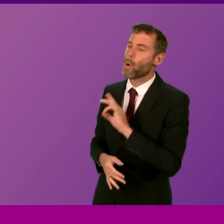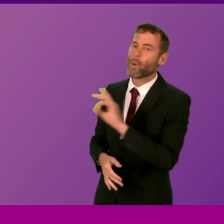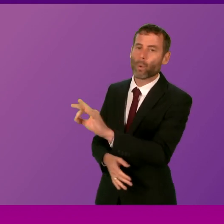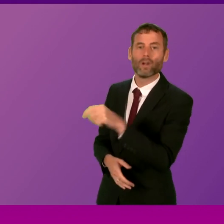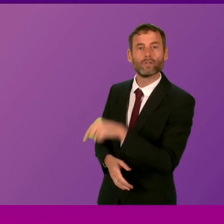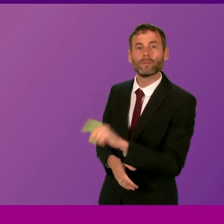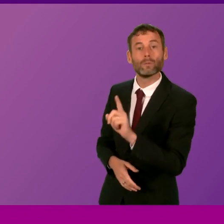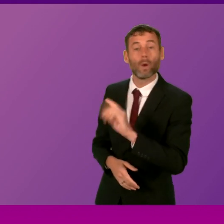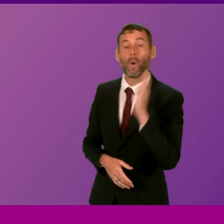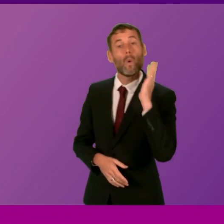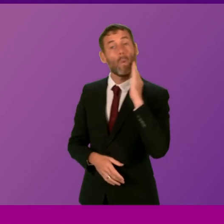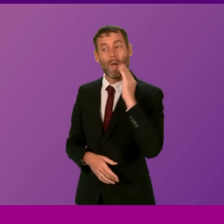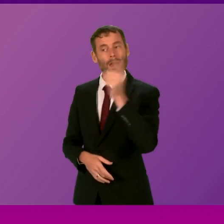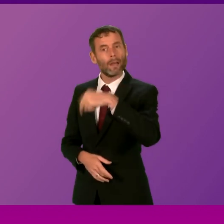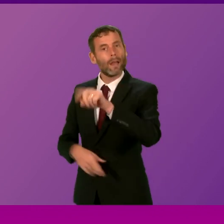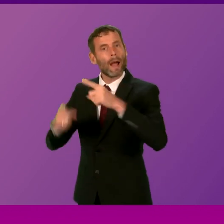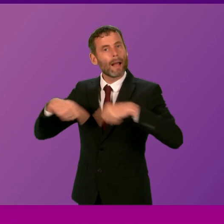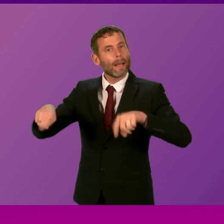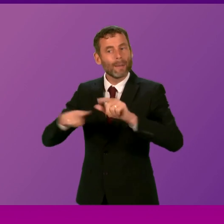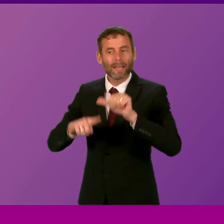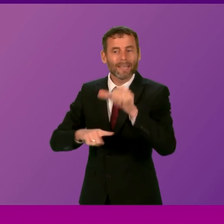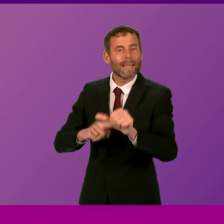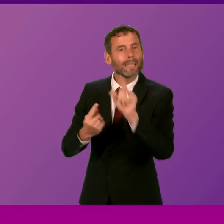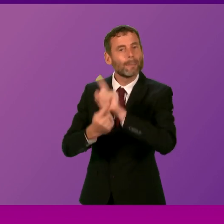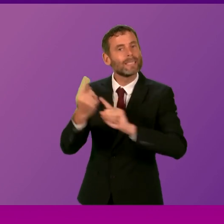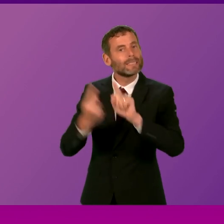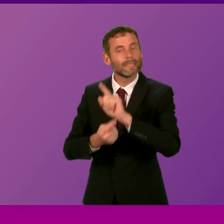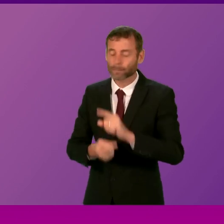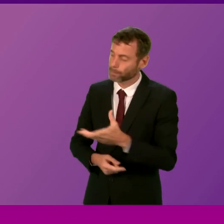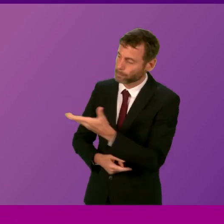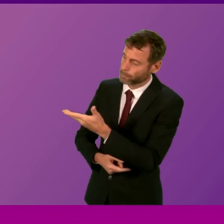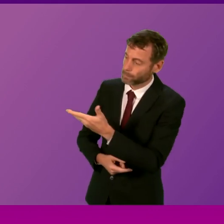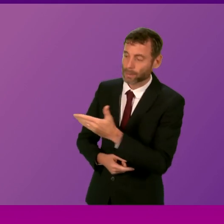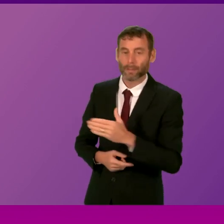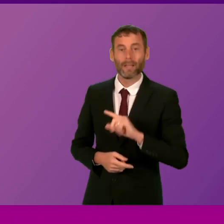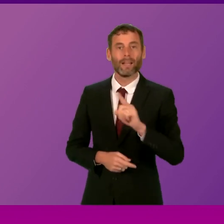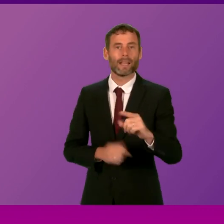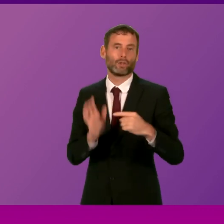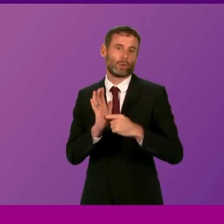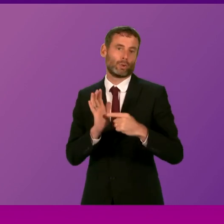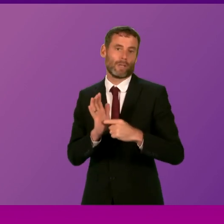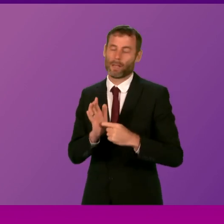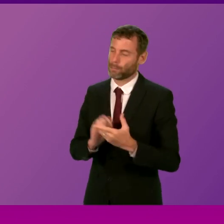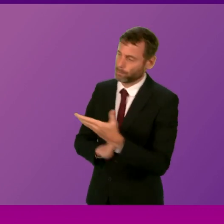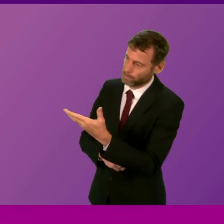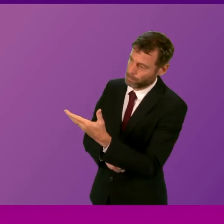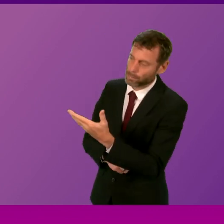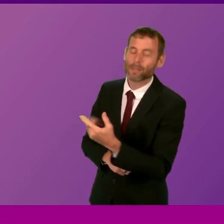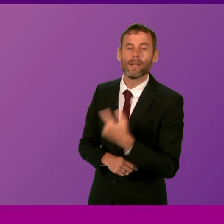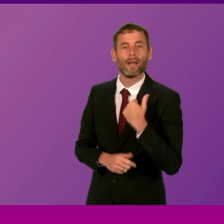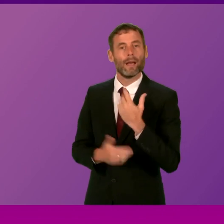To ask the Deputy First Minister when the Cabinet will next meet. Next Tuesday. I am grateful for that reply.